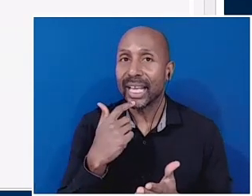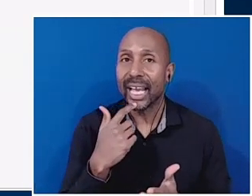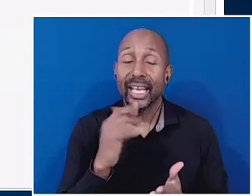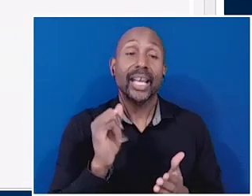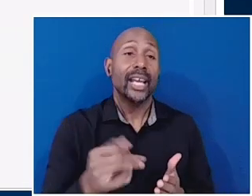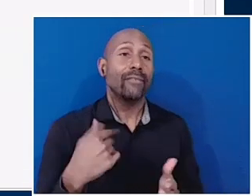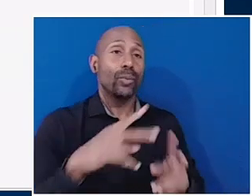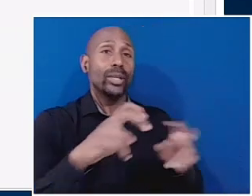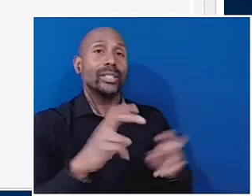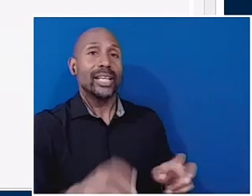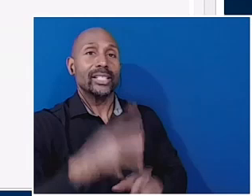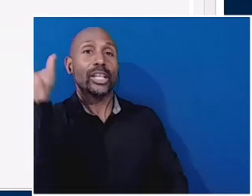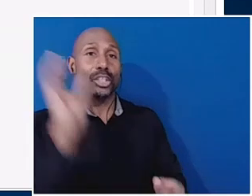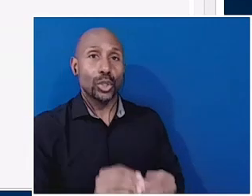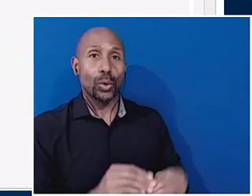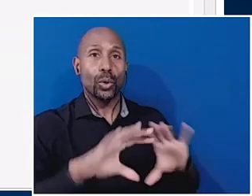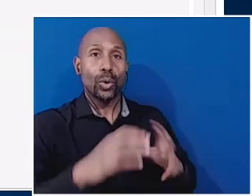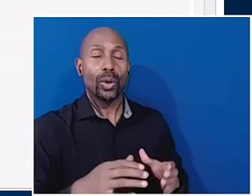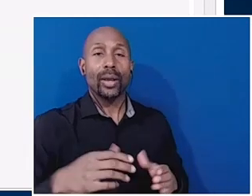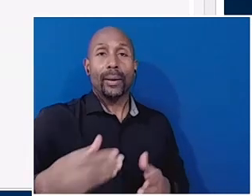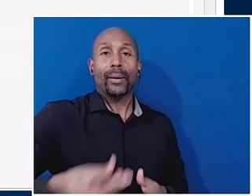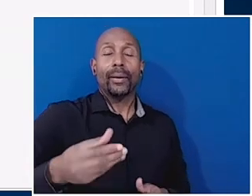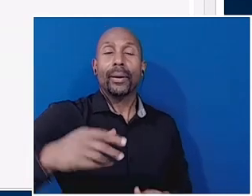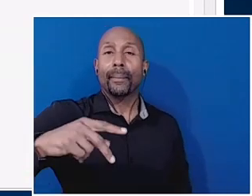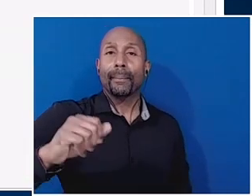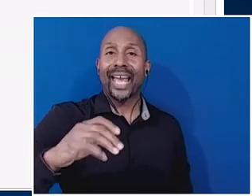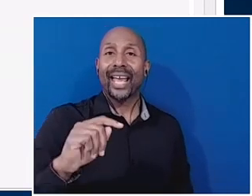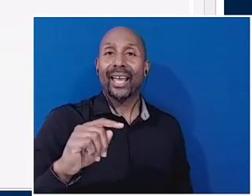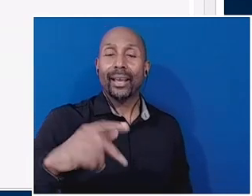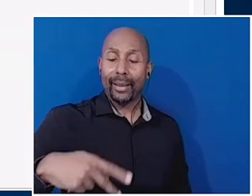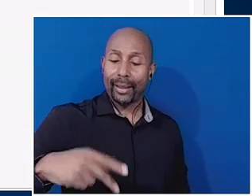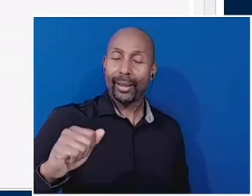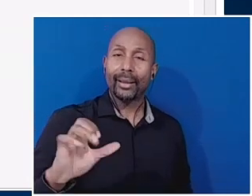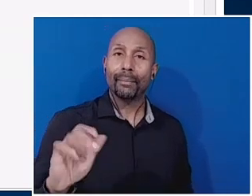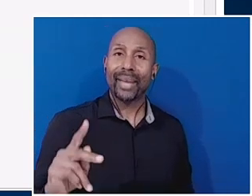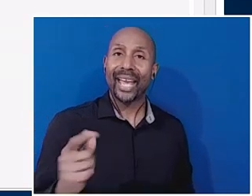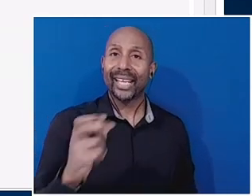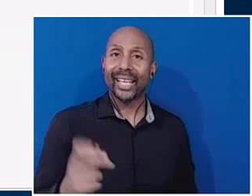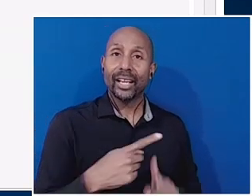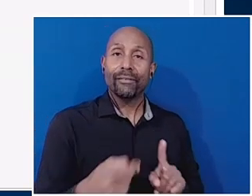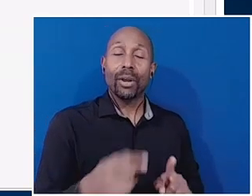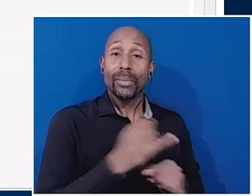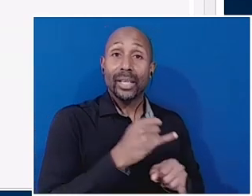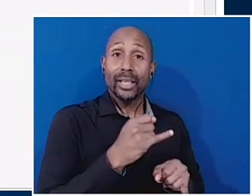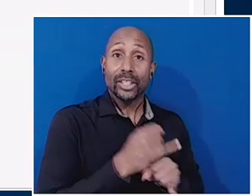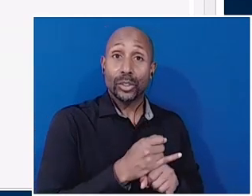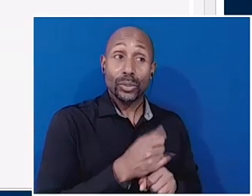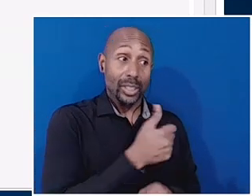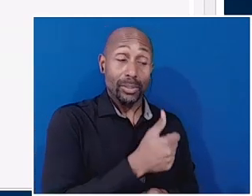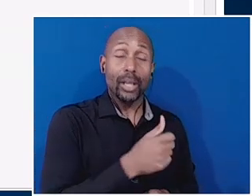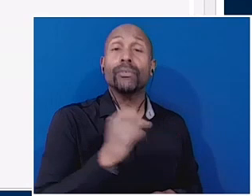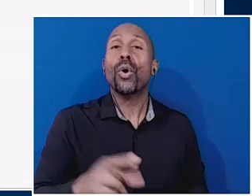institution or do we do an independent assessment? It is the first that is what